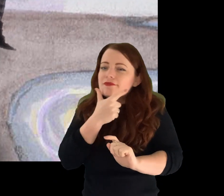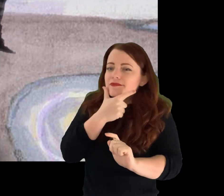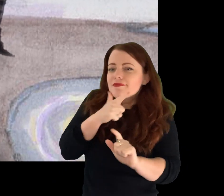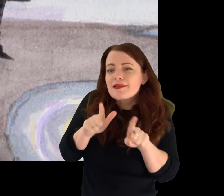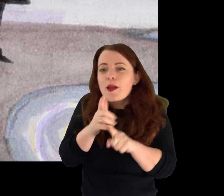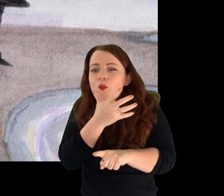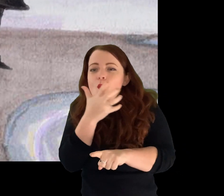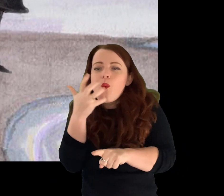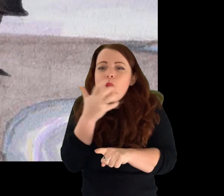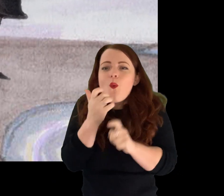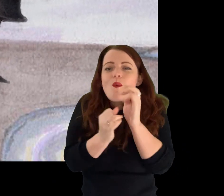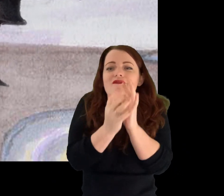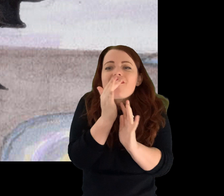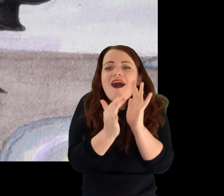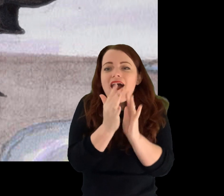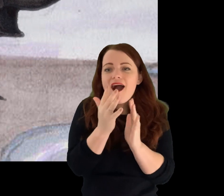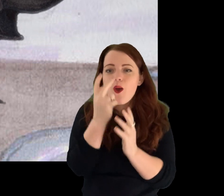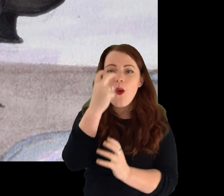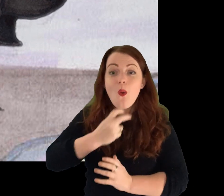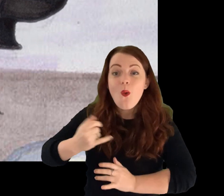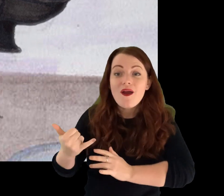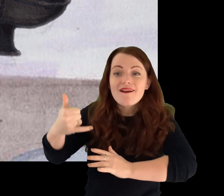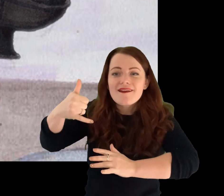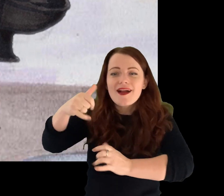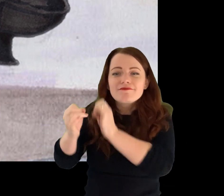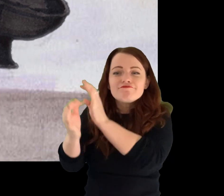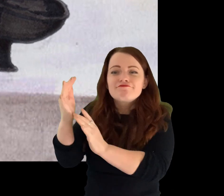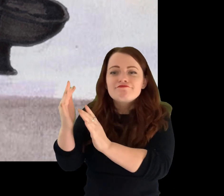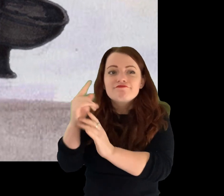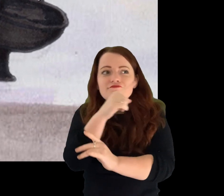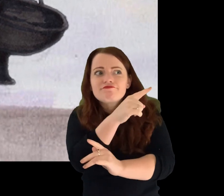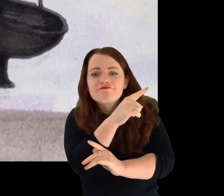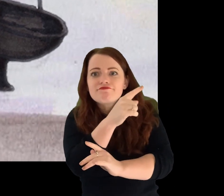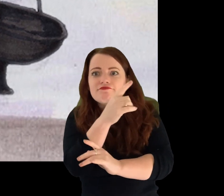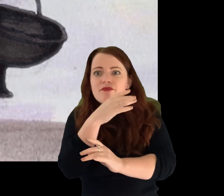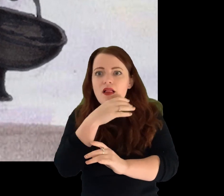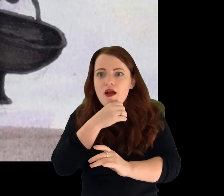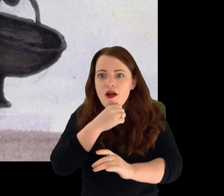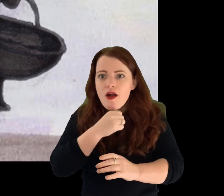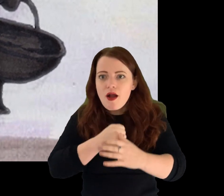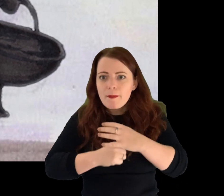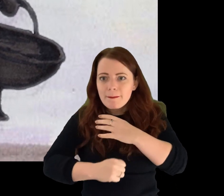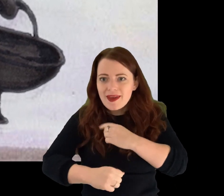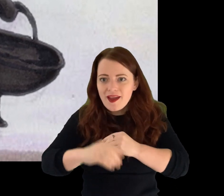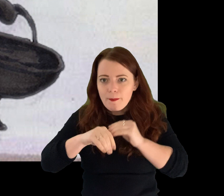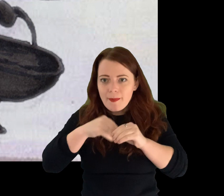and an old kettle whistling and her long red beard plaited neatly together